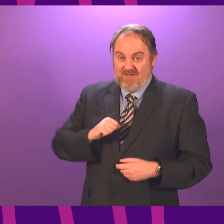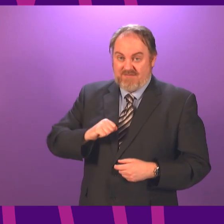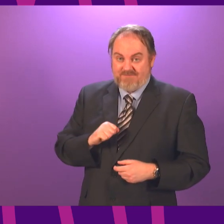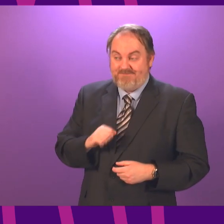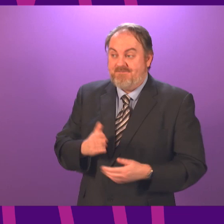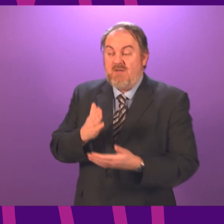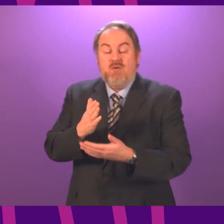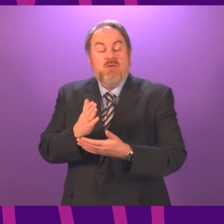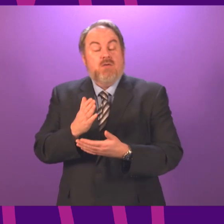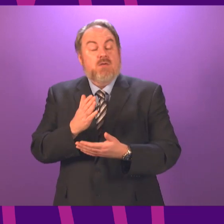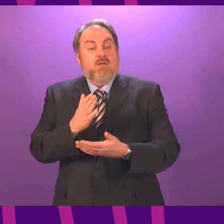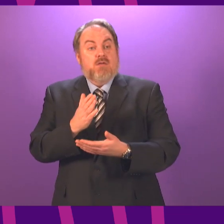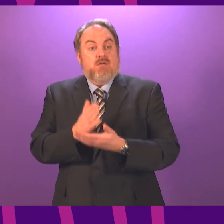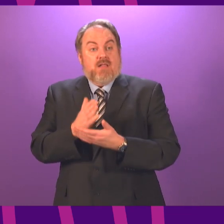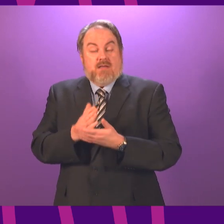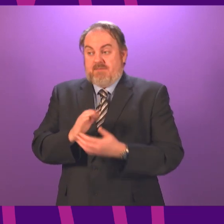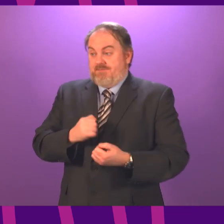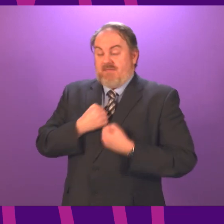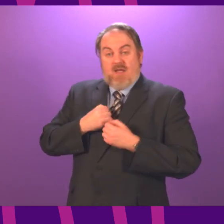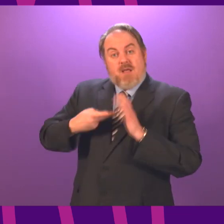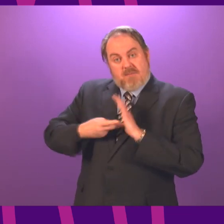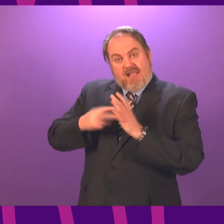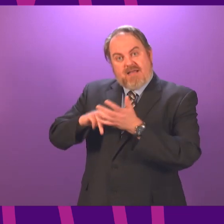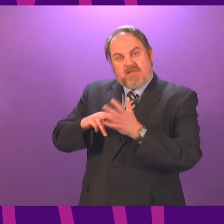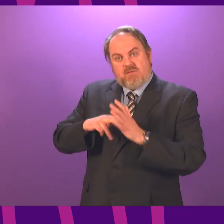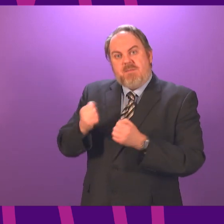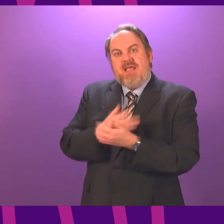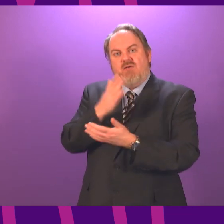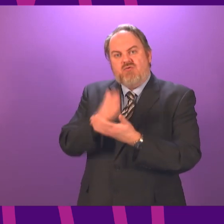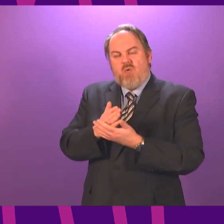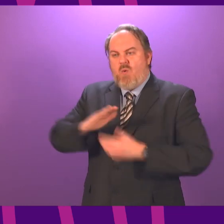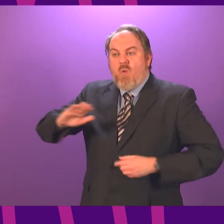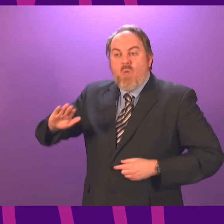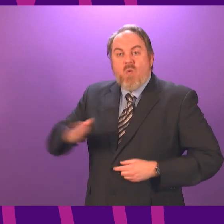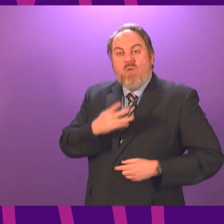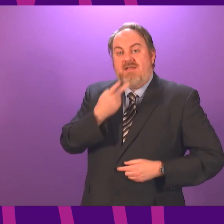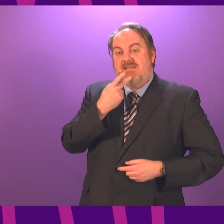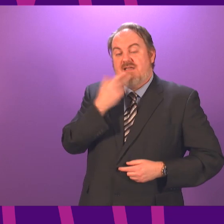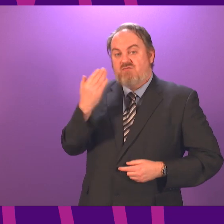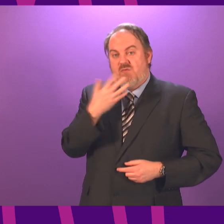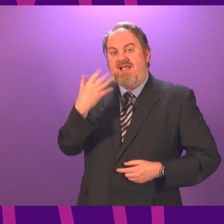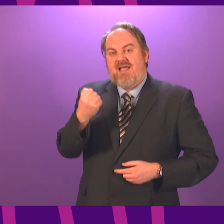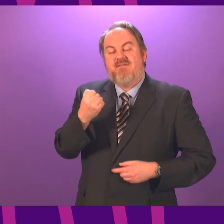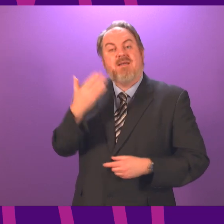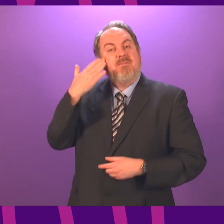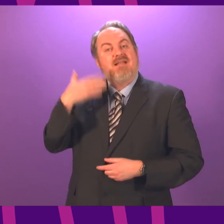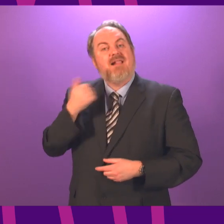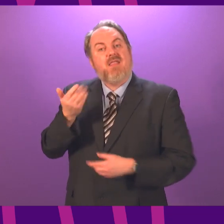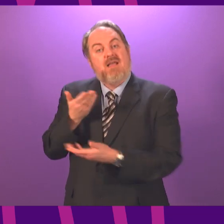on plans, which have now been taken forward, to ensure that there is access in all secondary schools to mental health counsellors, which is an important part of that support. There